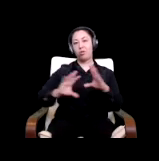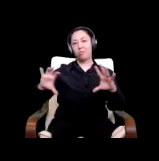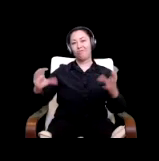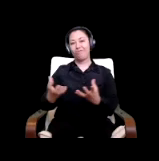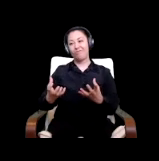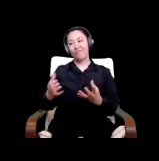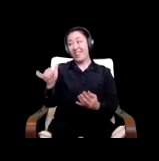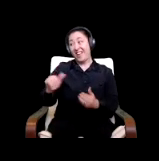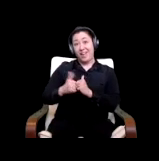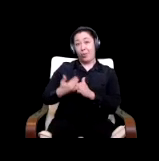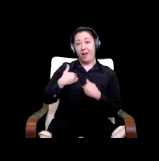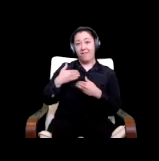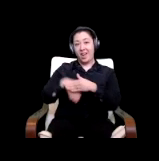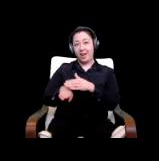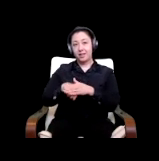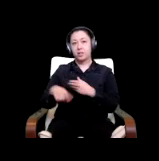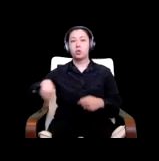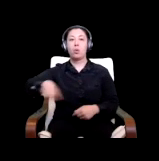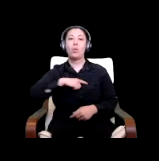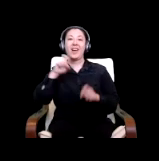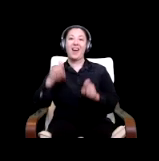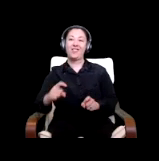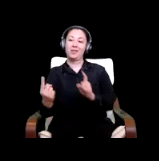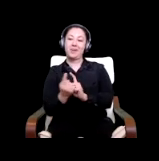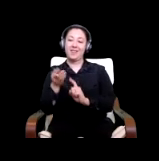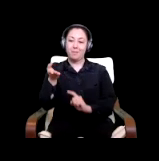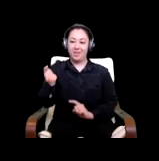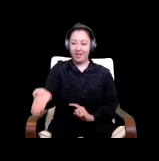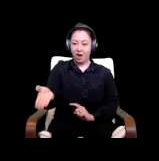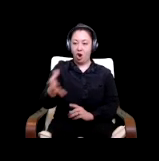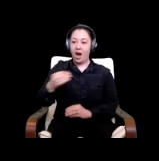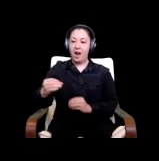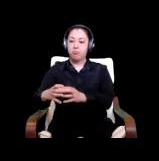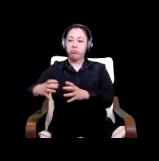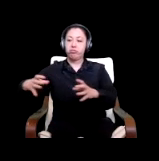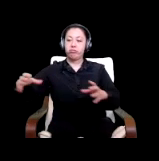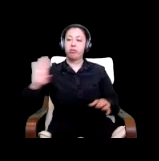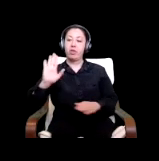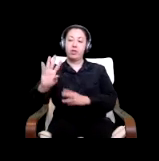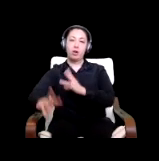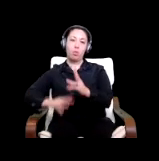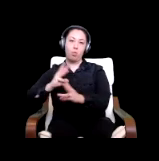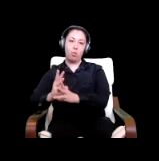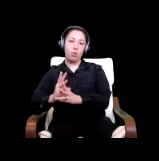our job to meet them where they are at and expand the world for them by providing access to them.